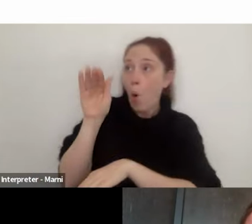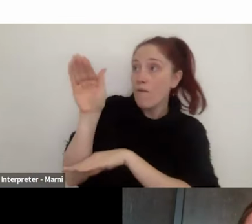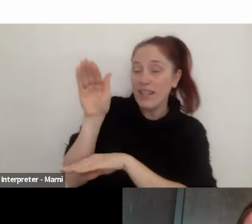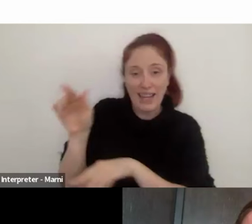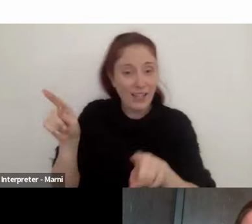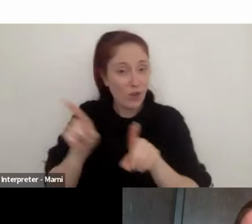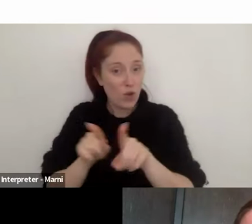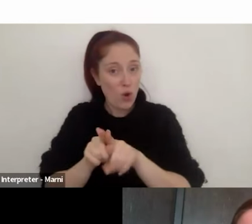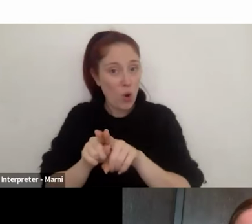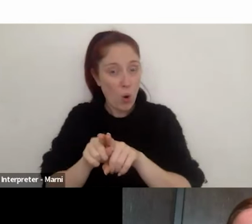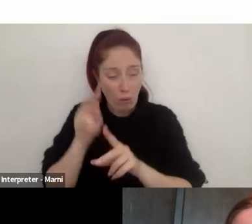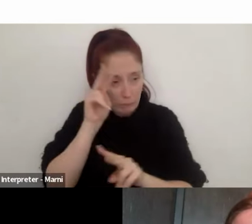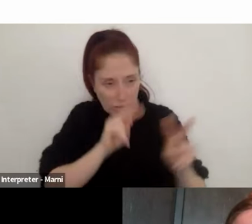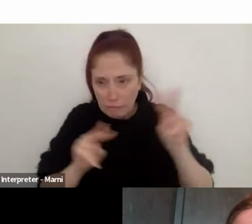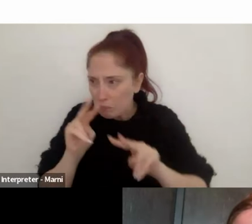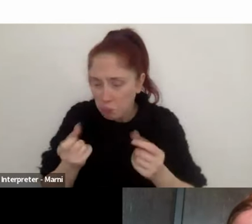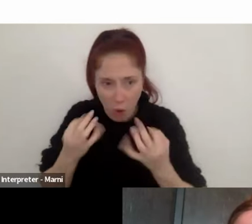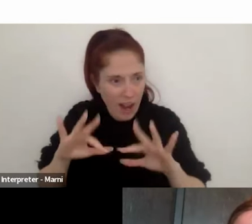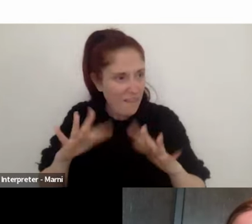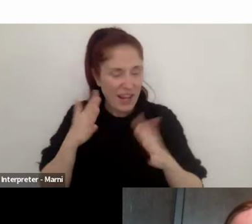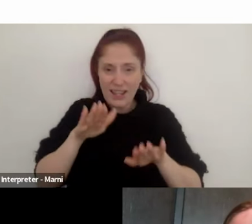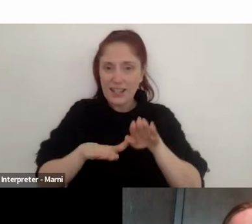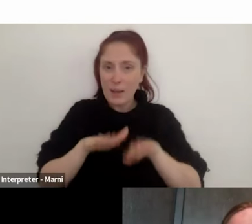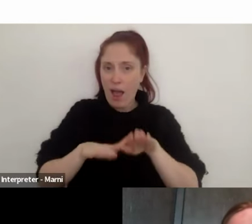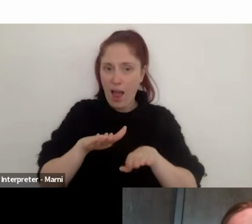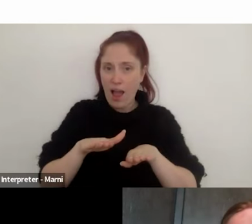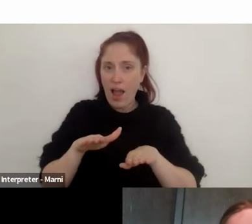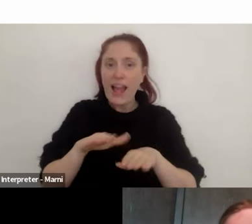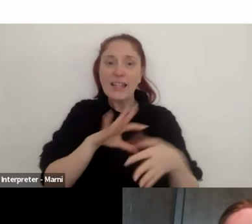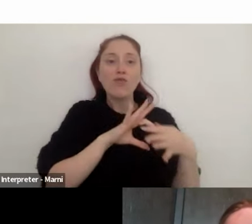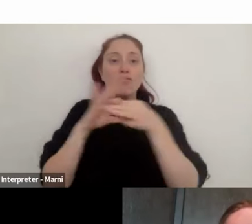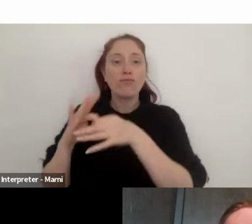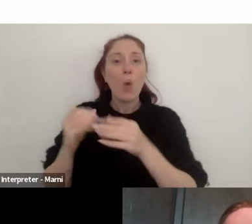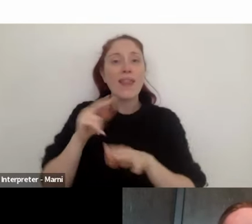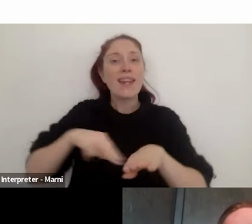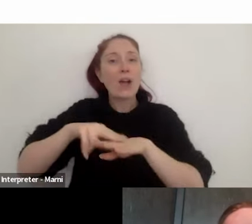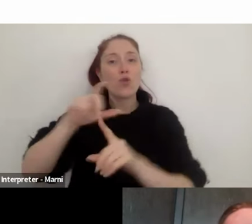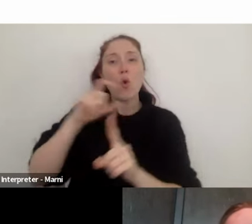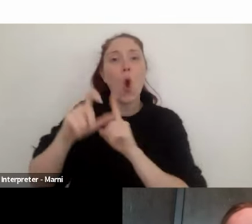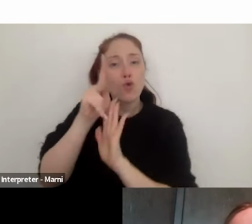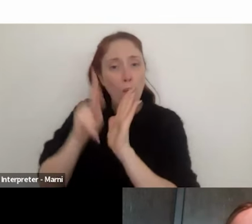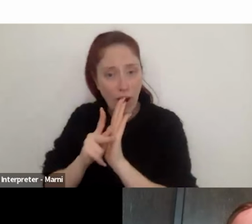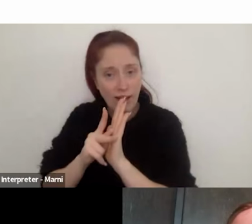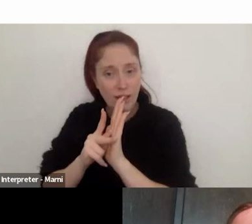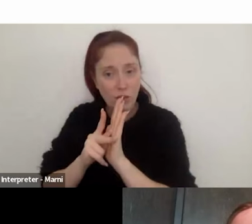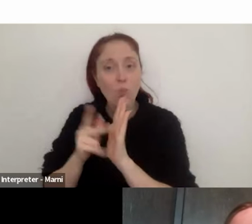we know. It is an initiative of the National Cultural Policy and shares Australian